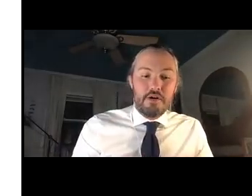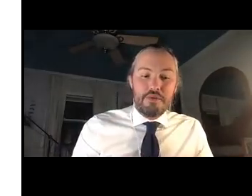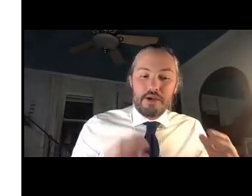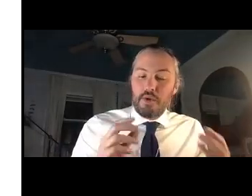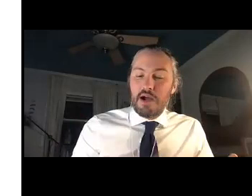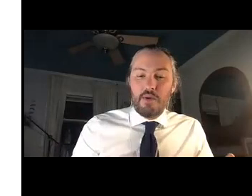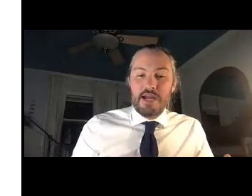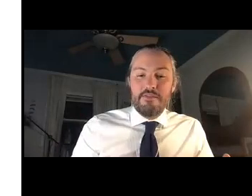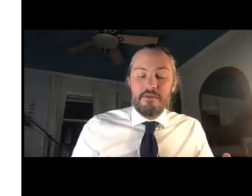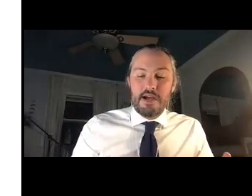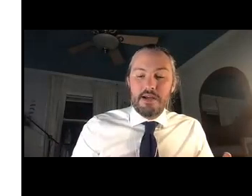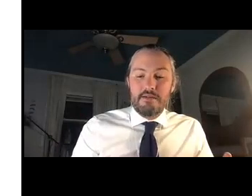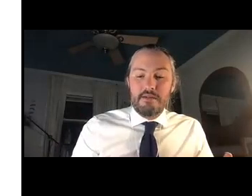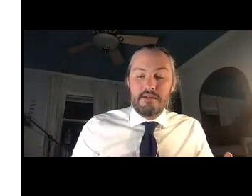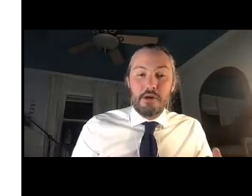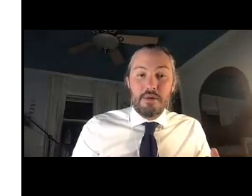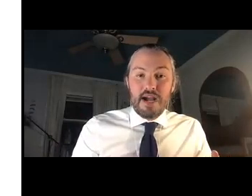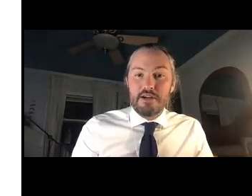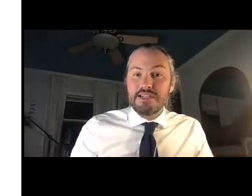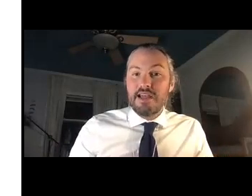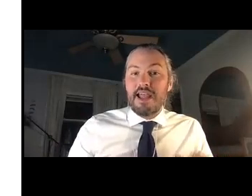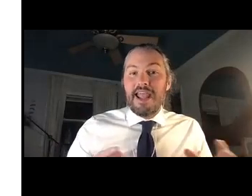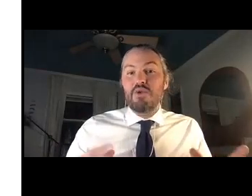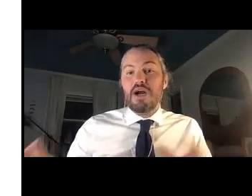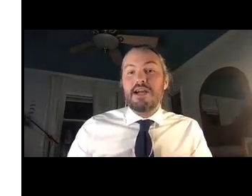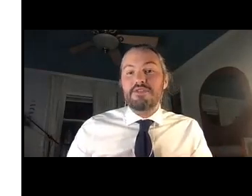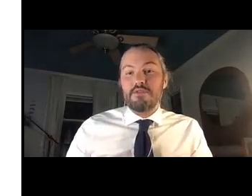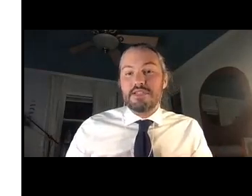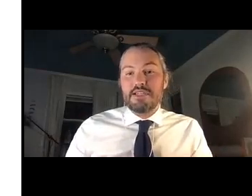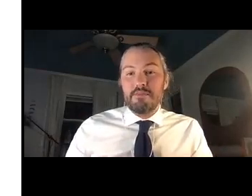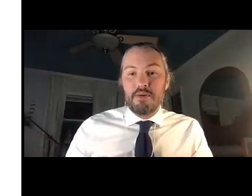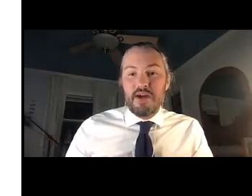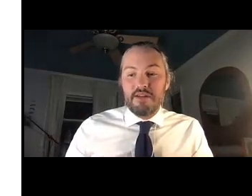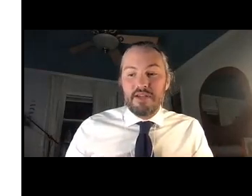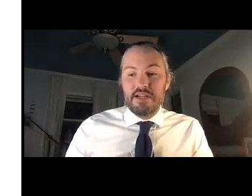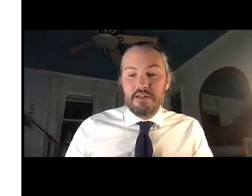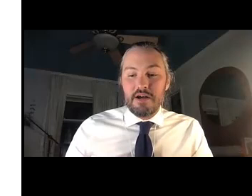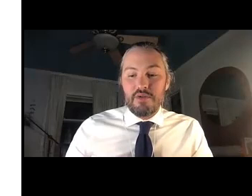like what kind of care providers and what kind of services can be provided via telehealth.